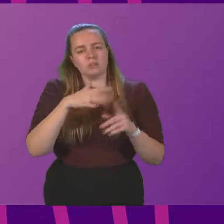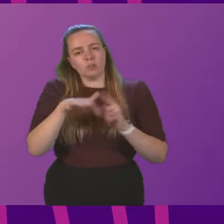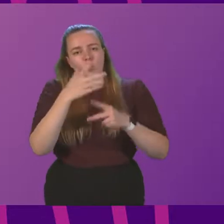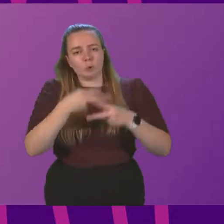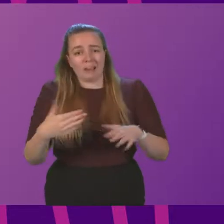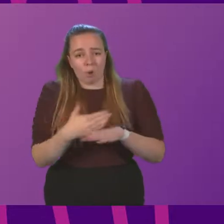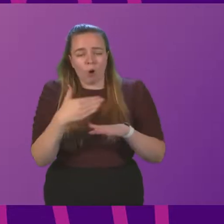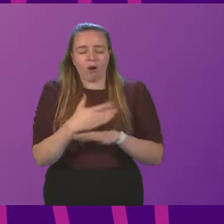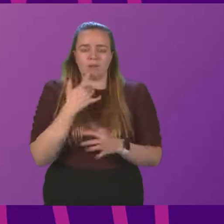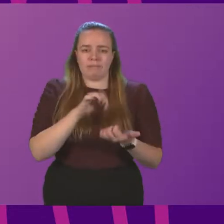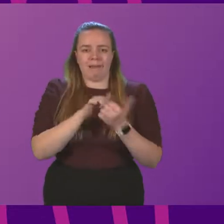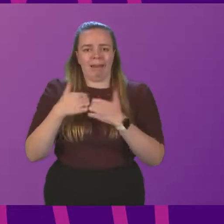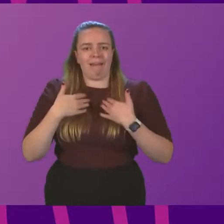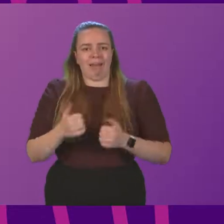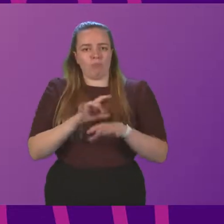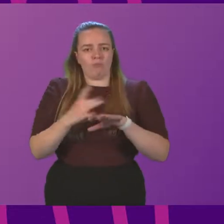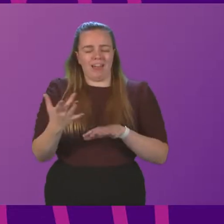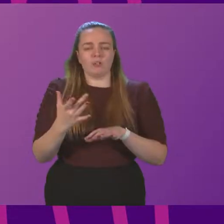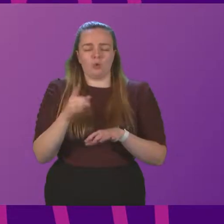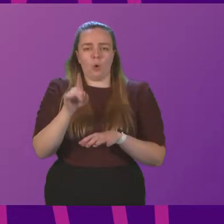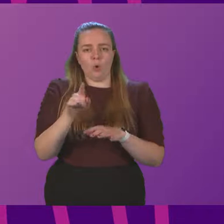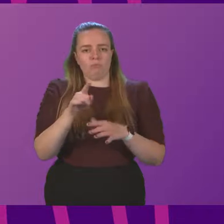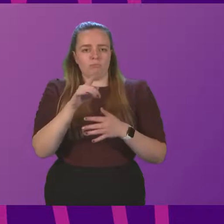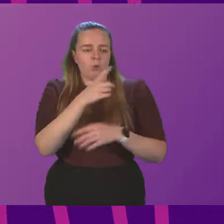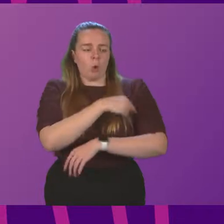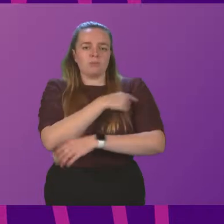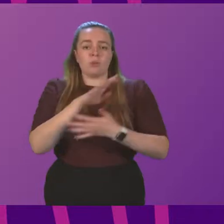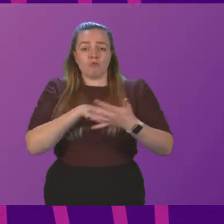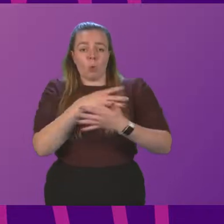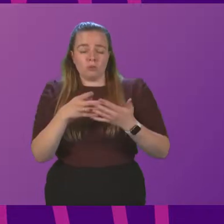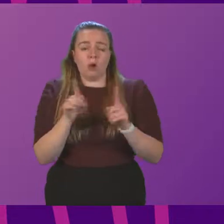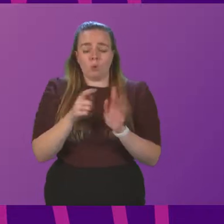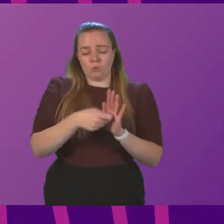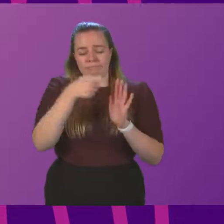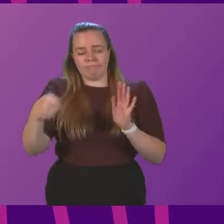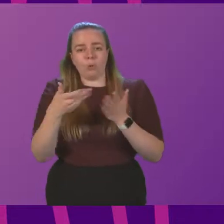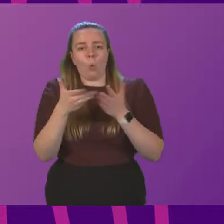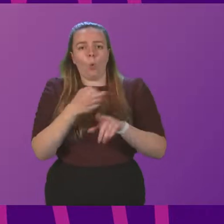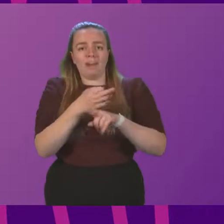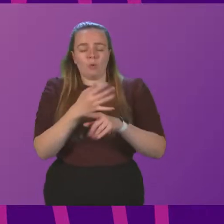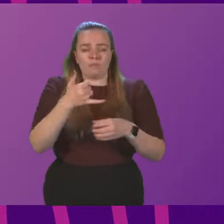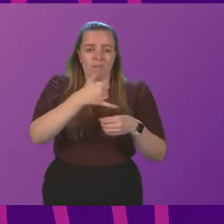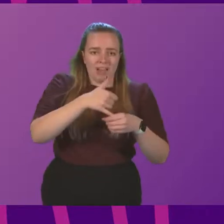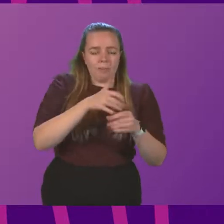and allied health professionals, and extended opening hours for pharmacy and diagnostic services